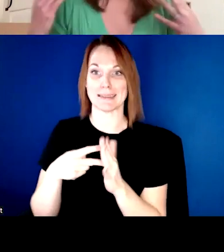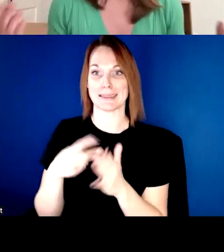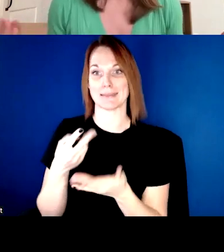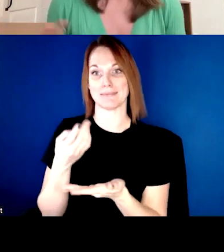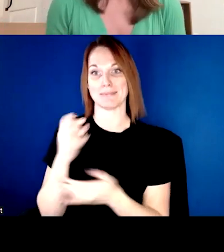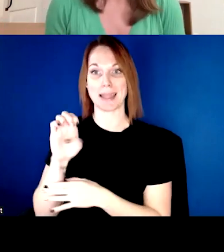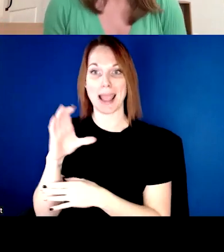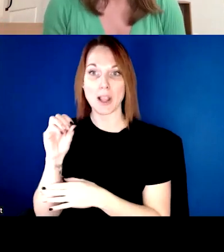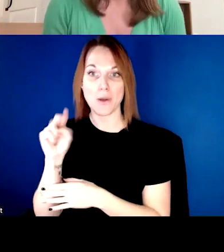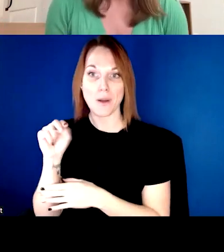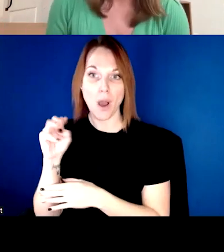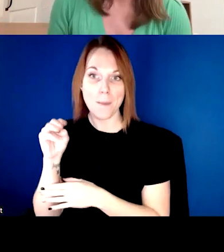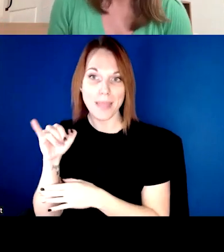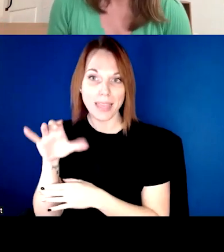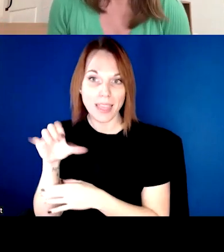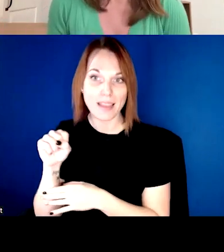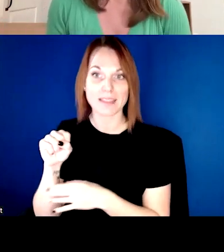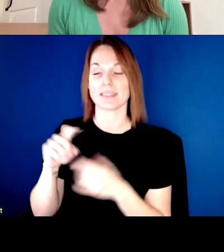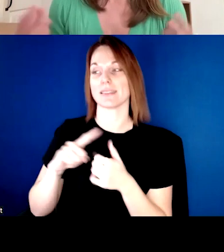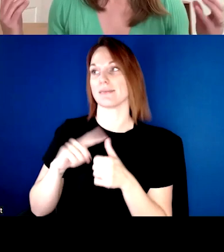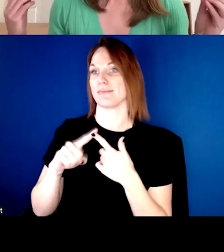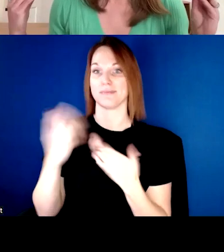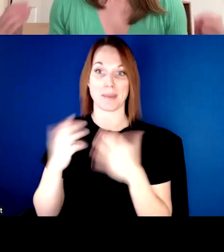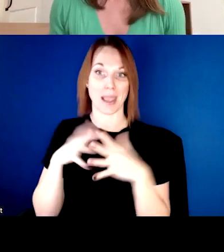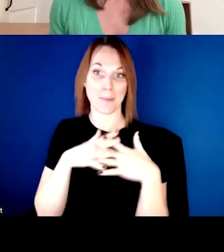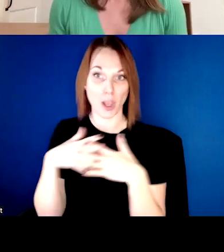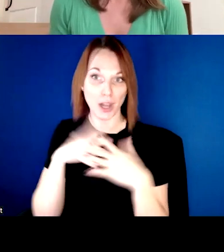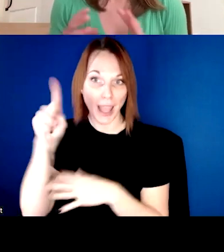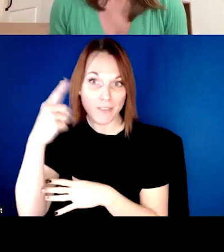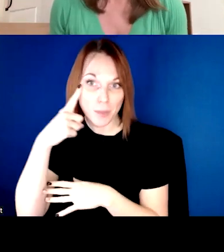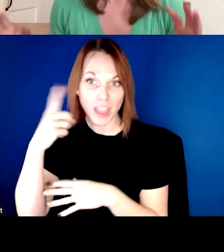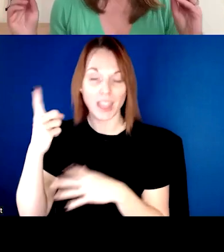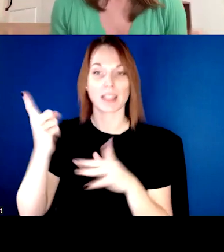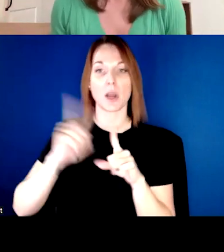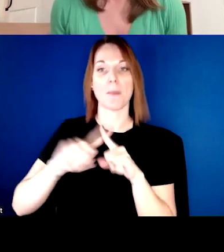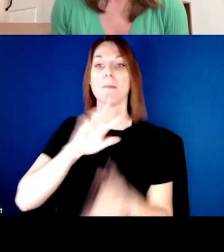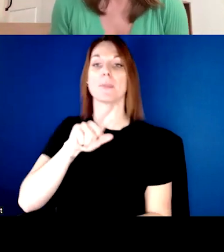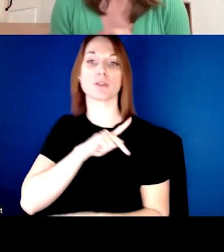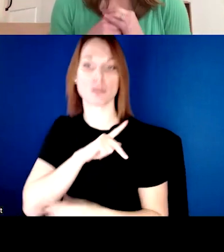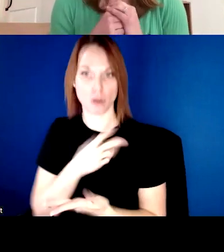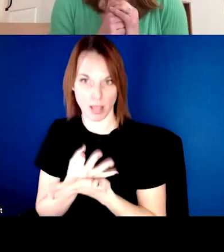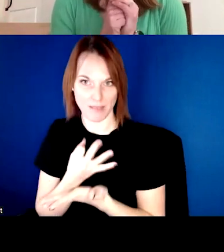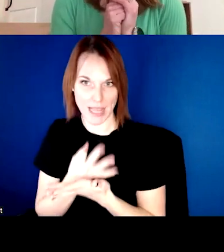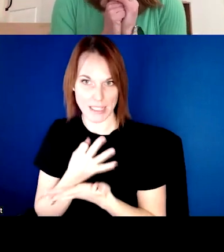could be American government sometimes, but this is personal finance content within the